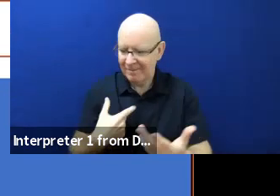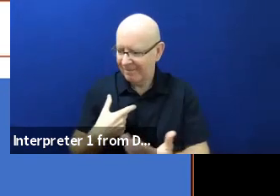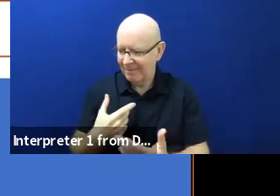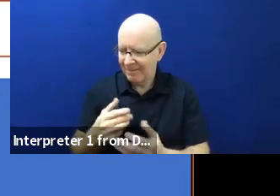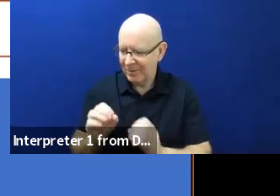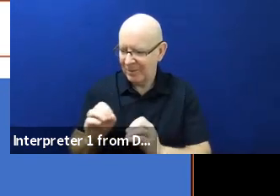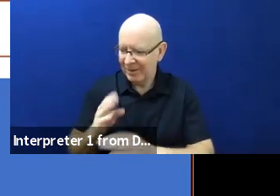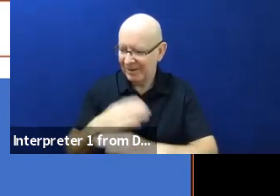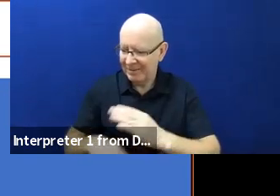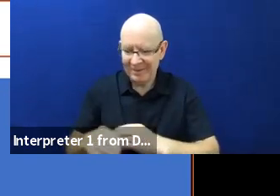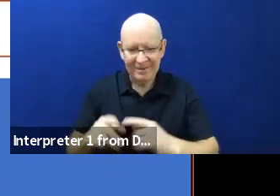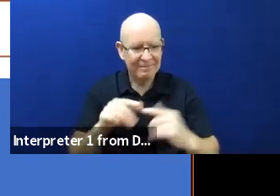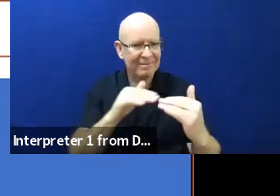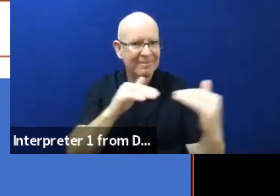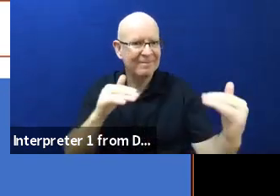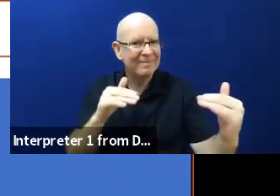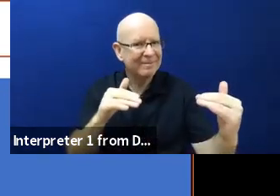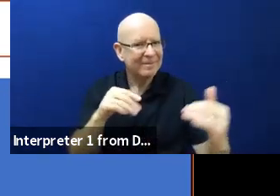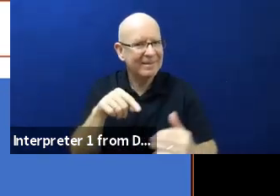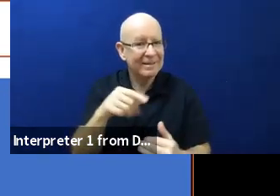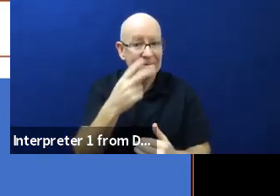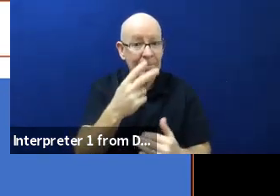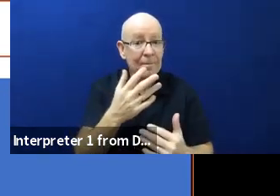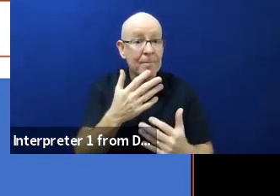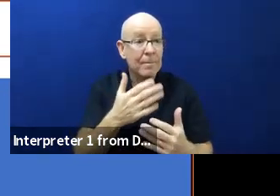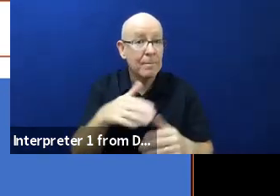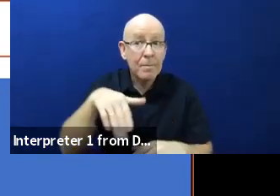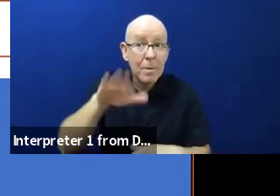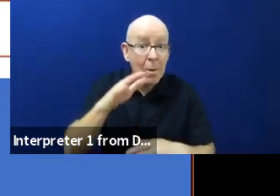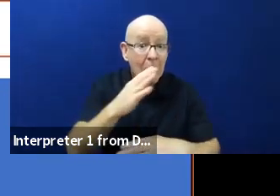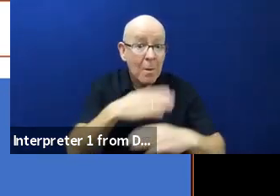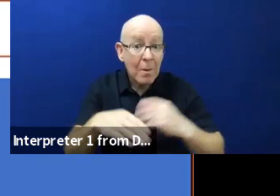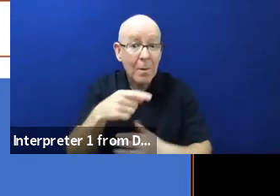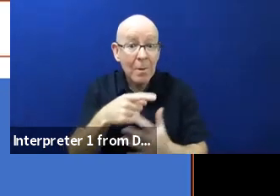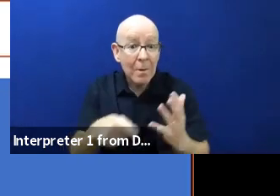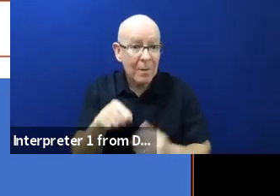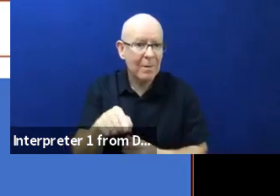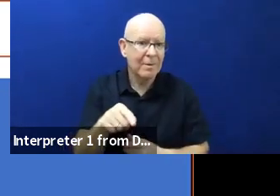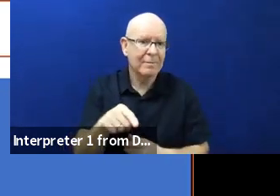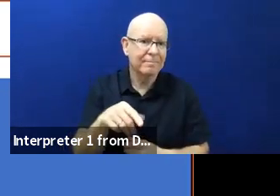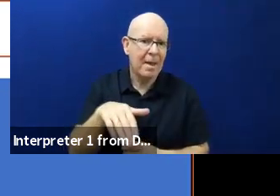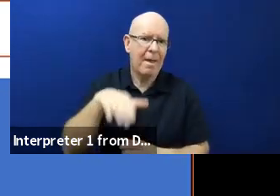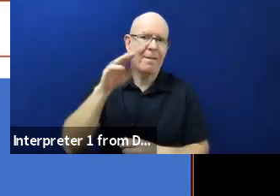also more expenditure on general items, for instance, healthcare, transportation as just